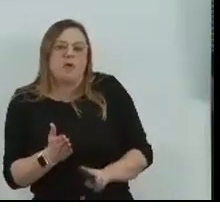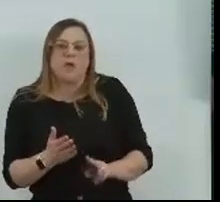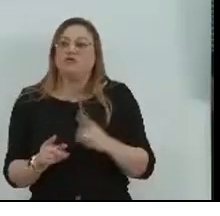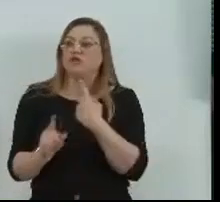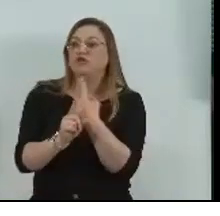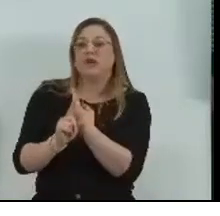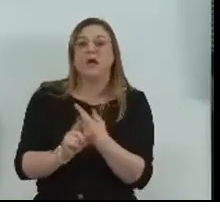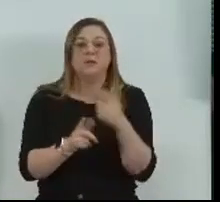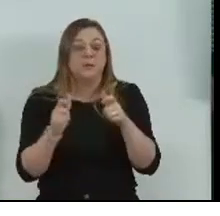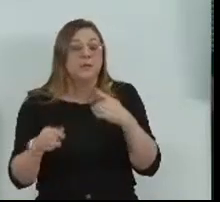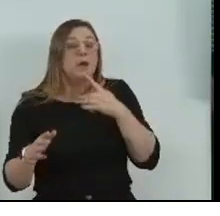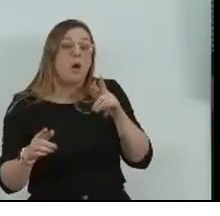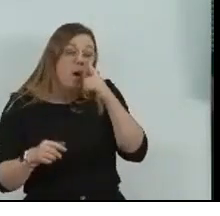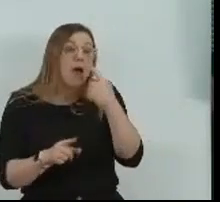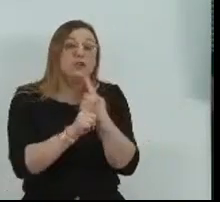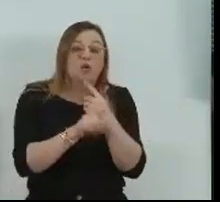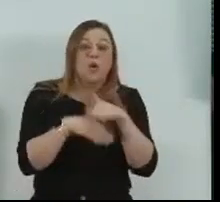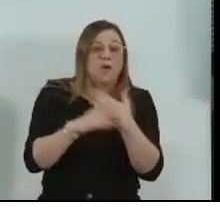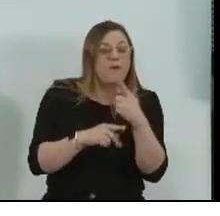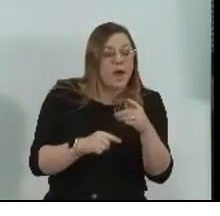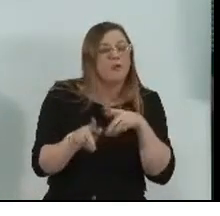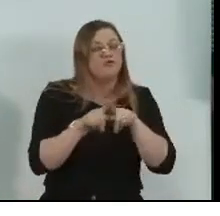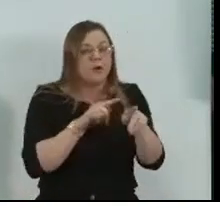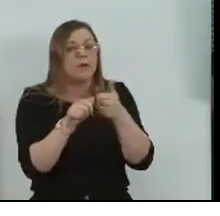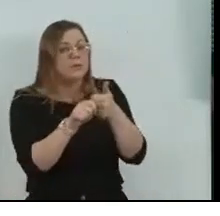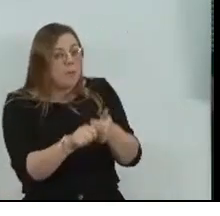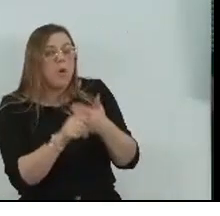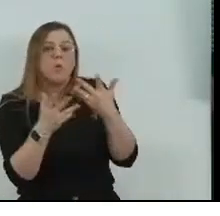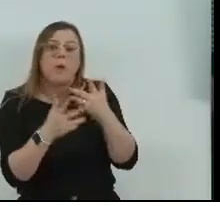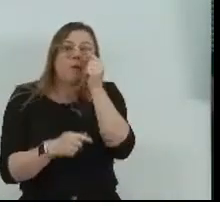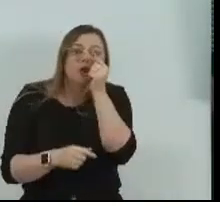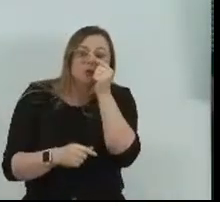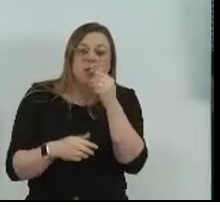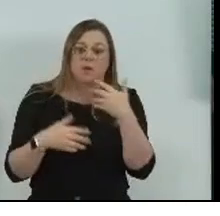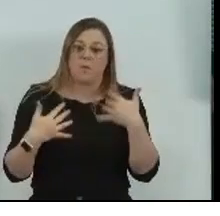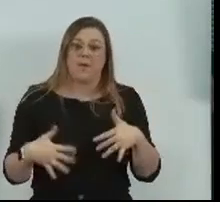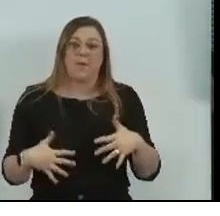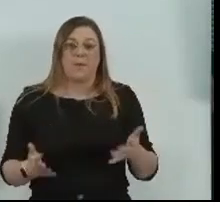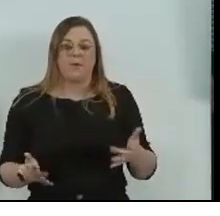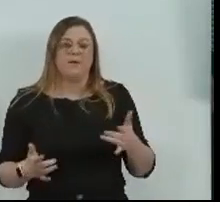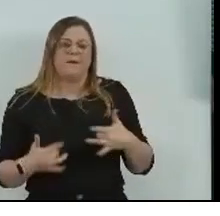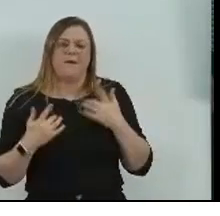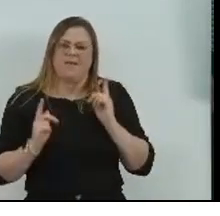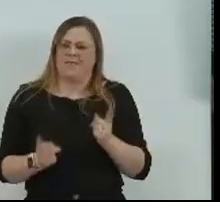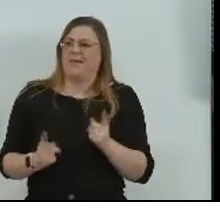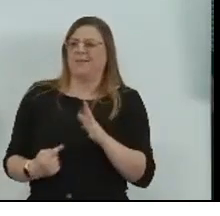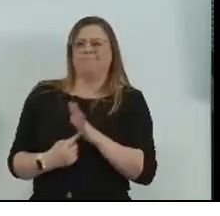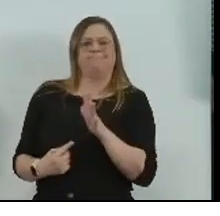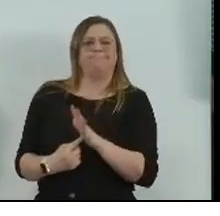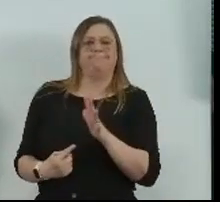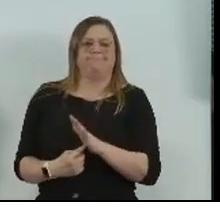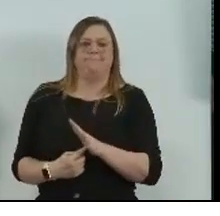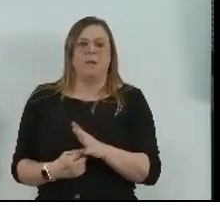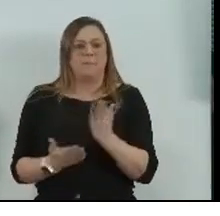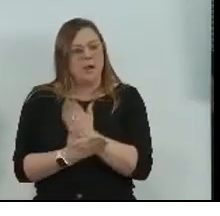alright, OK, we can talk about it and try and support where we can. So I think that's where it just boils down to really just having them chats.